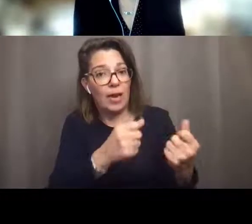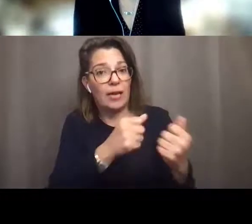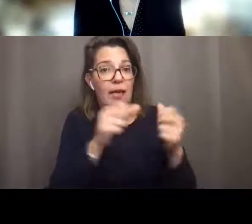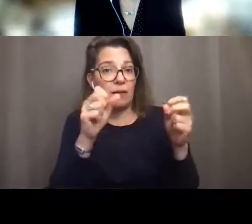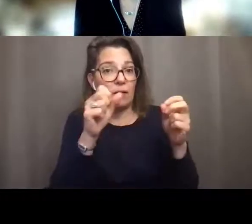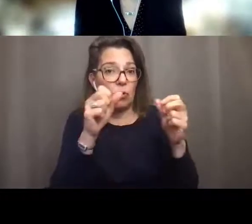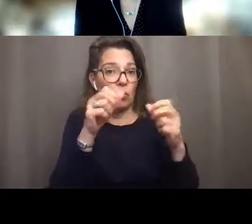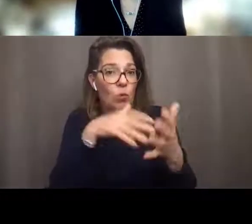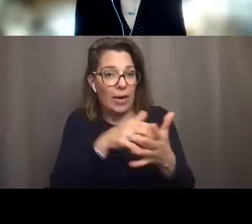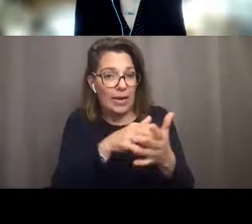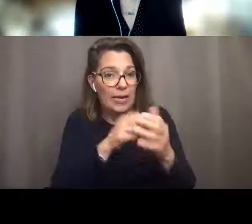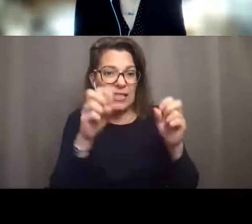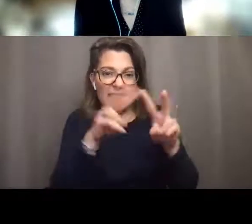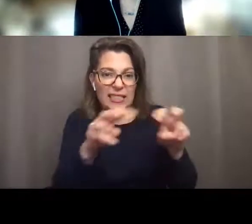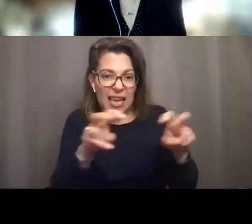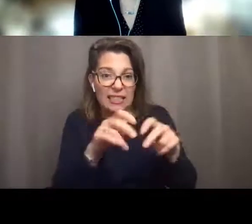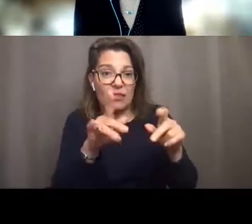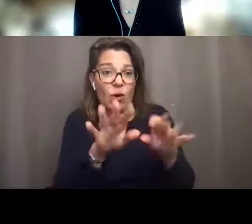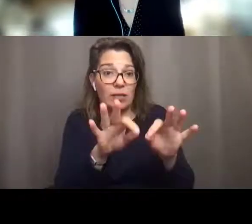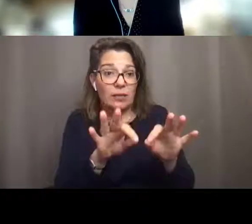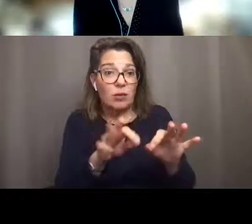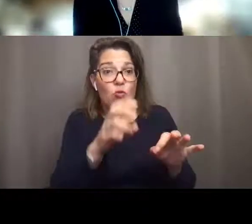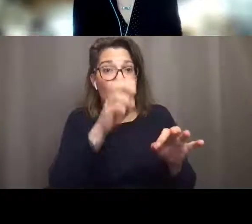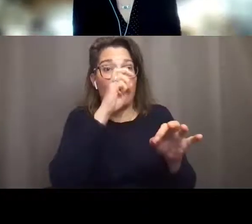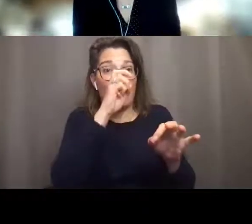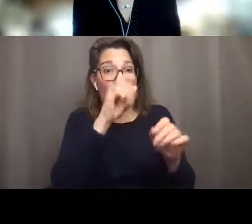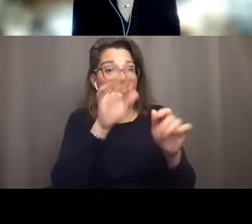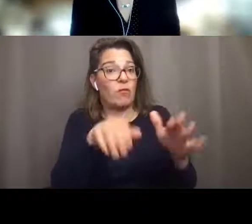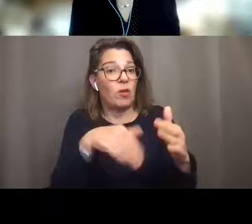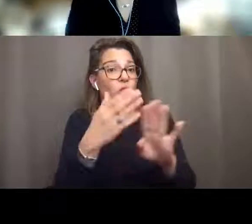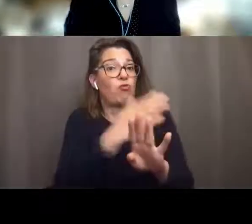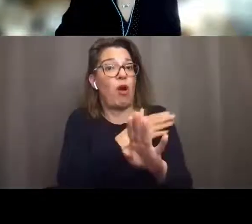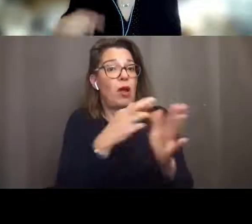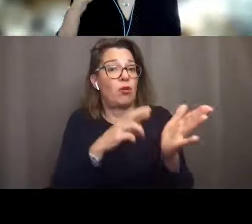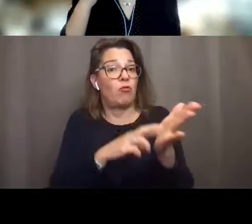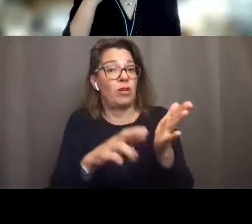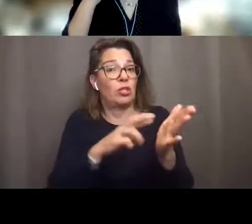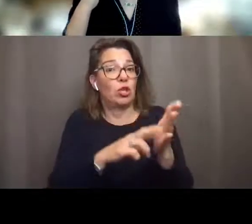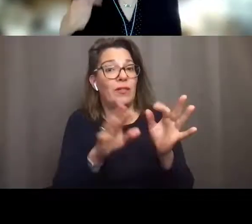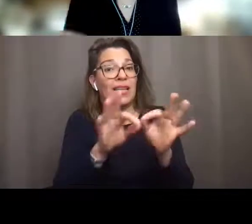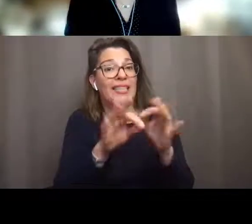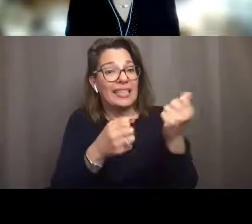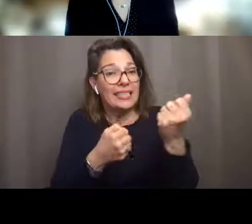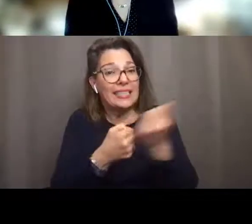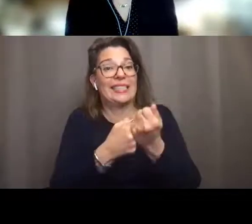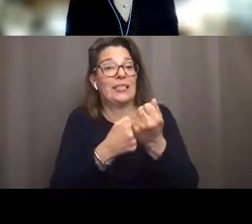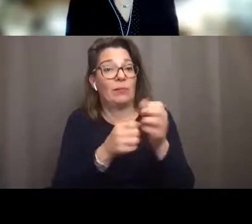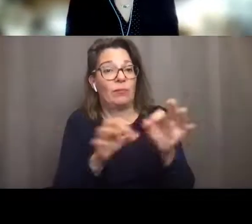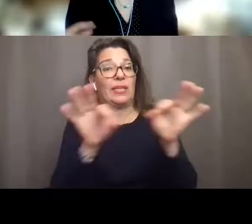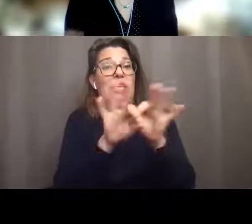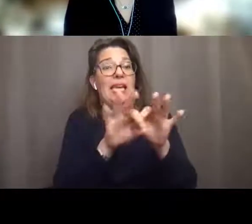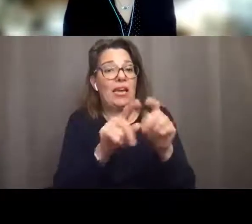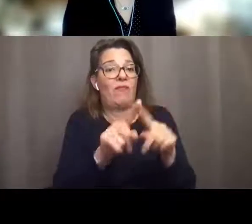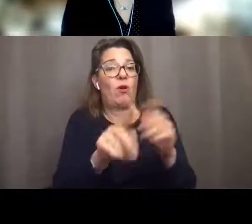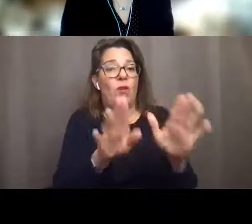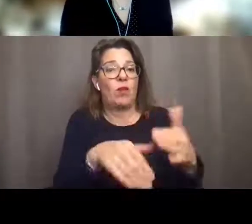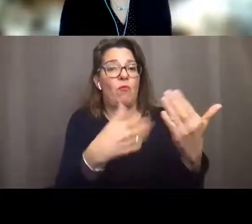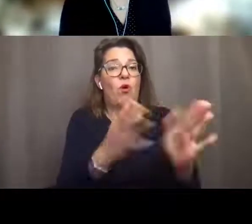that serves as the key support for the proposed research project. Now, when you're looking at the prior research,